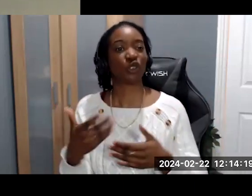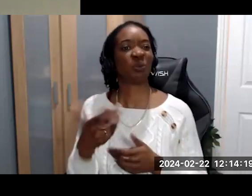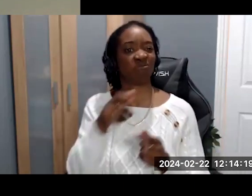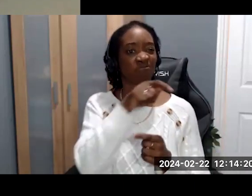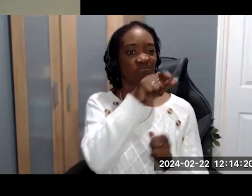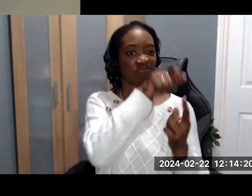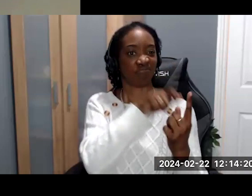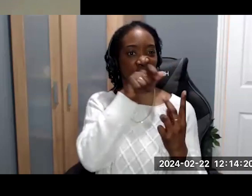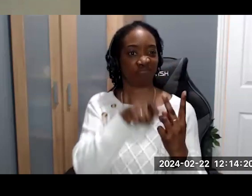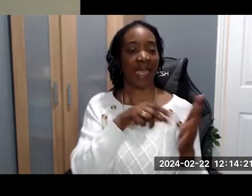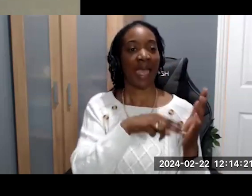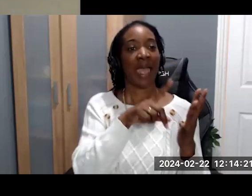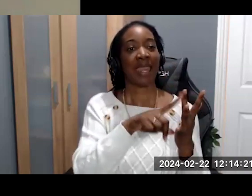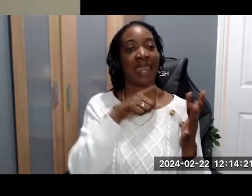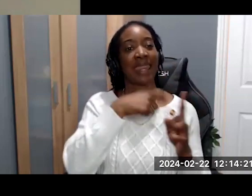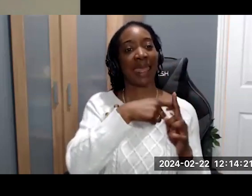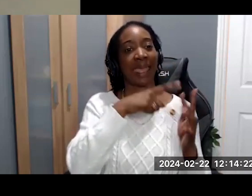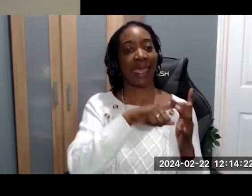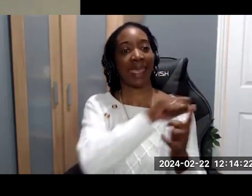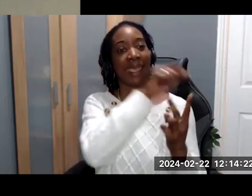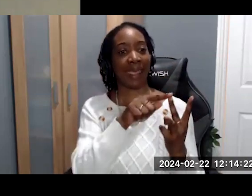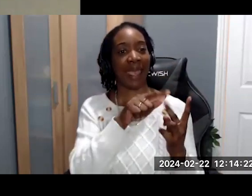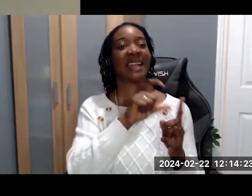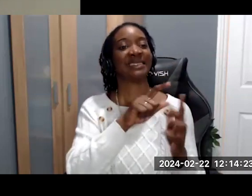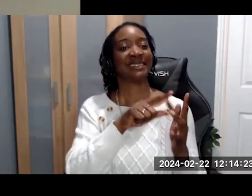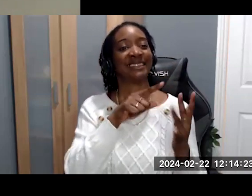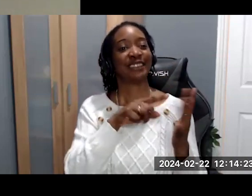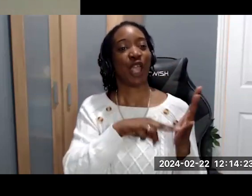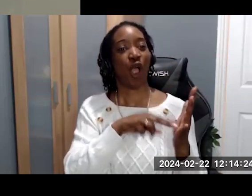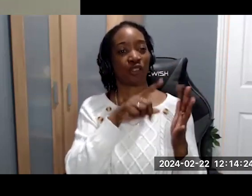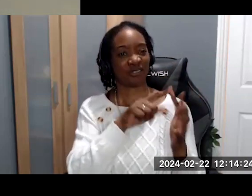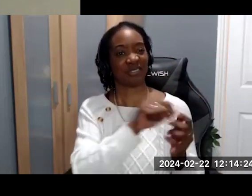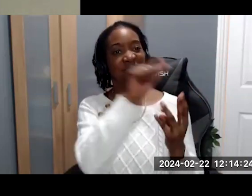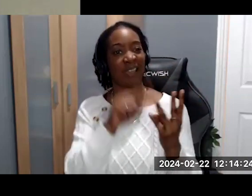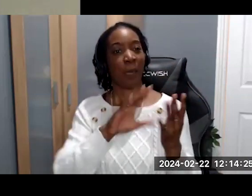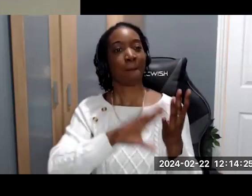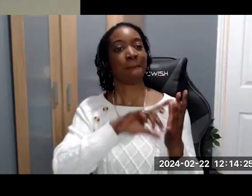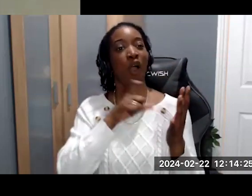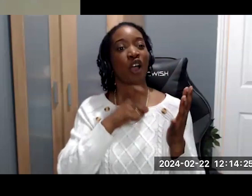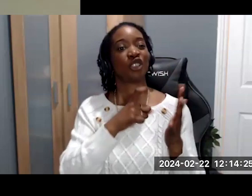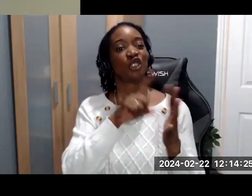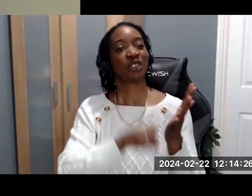Dion and Marcello from Inter Brien to select these interpreters again please click on the